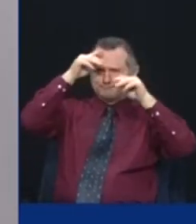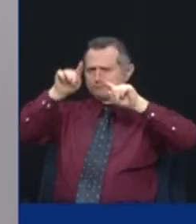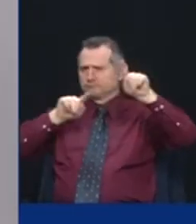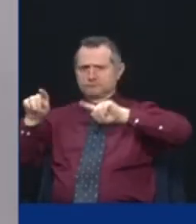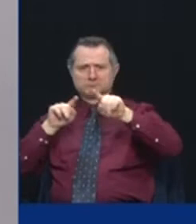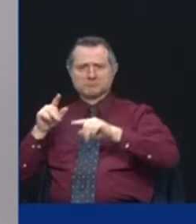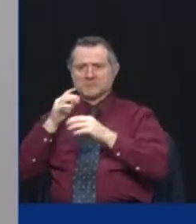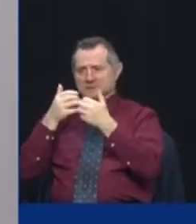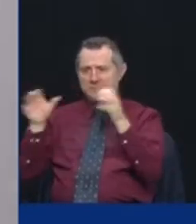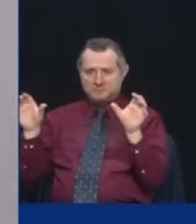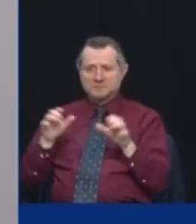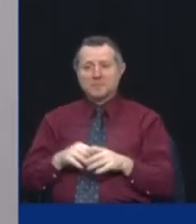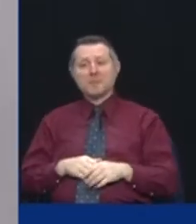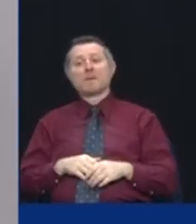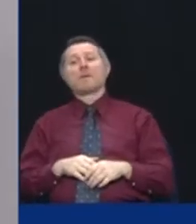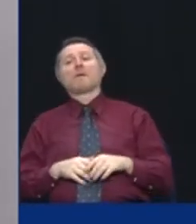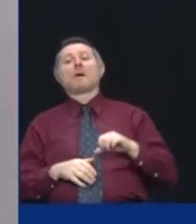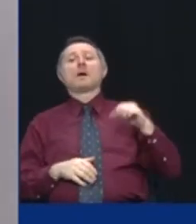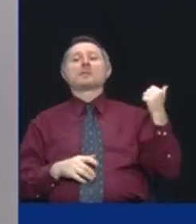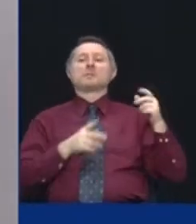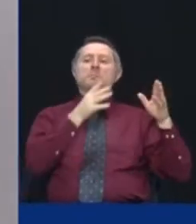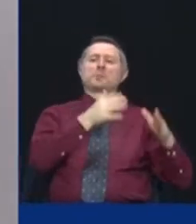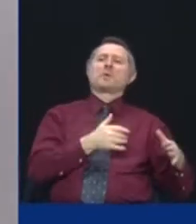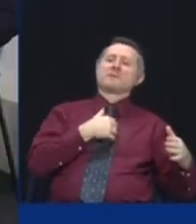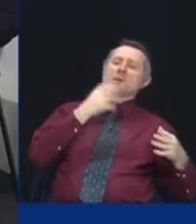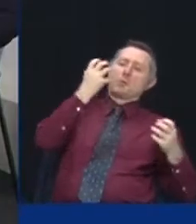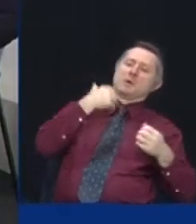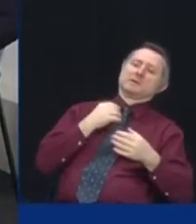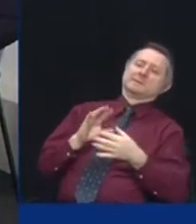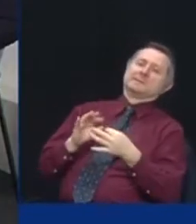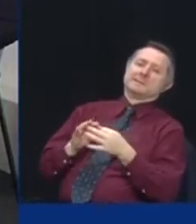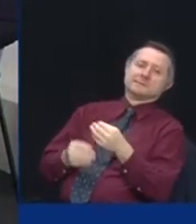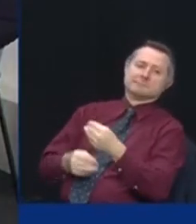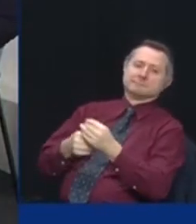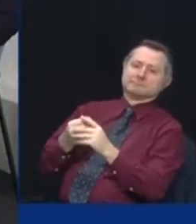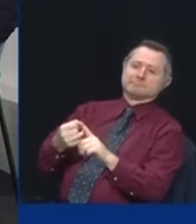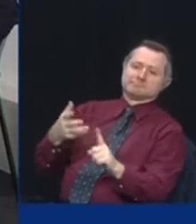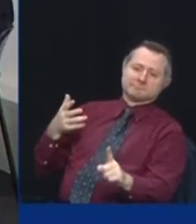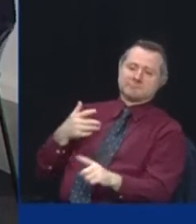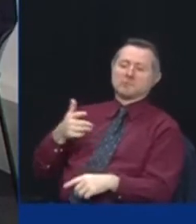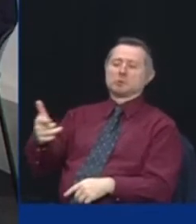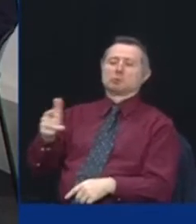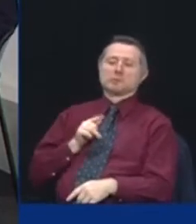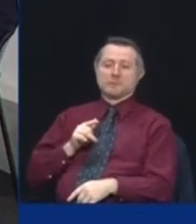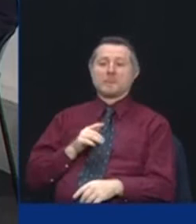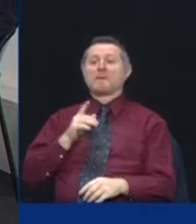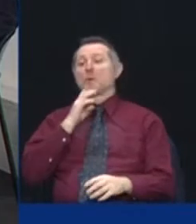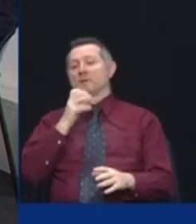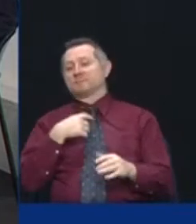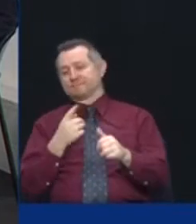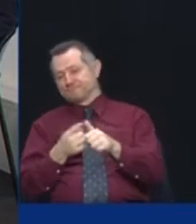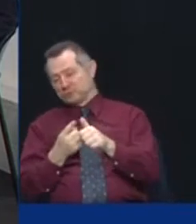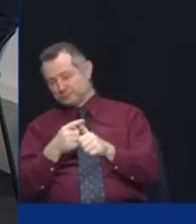THE SEATS ARE. FULL HOUSE AFTER FULL HOUSE. IF I COULD JUST SAY A COUPLE